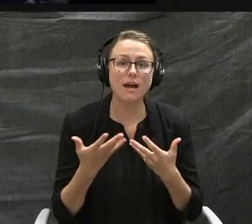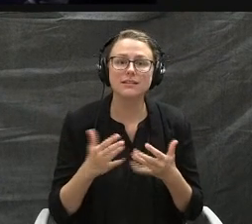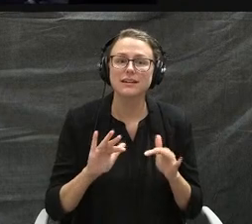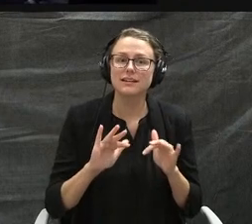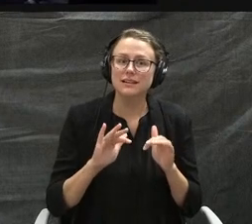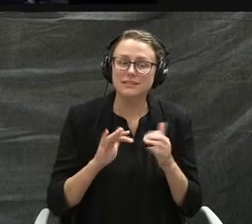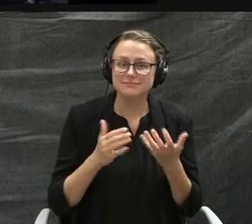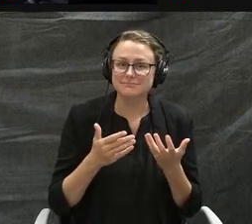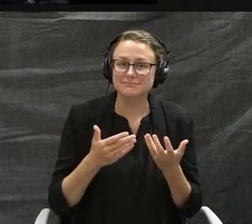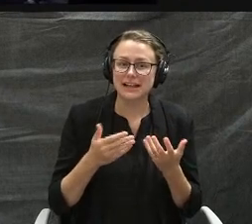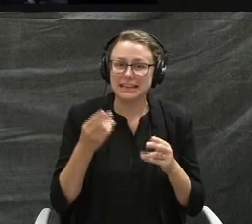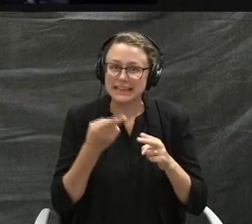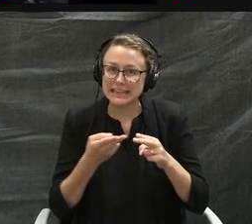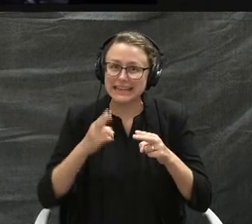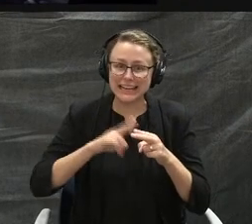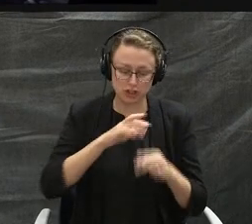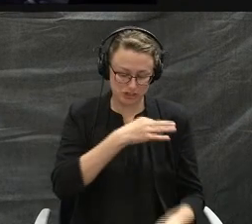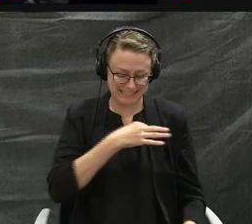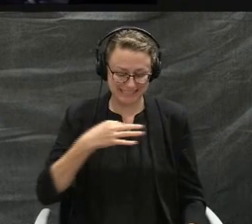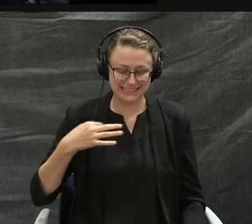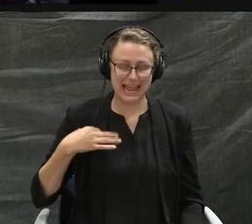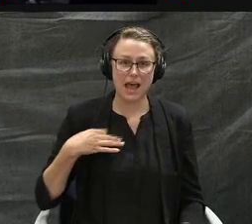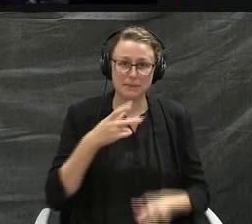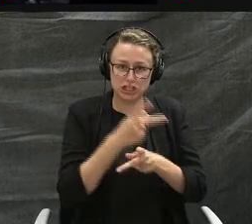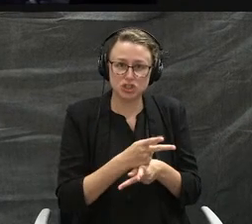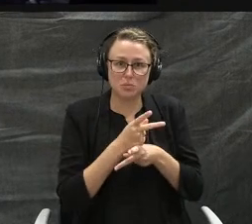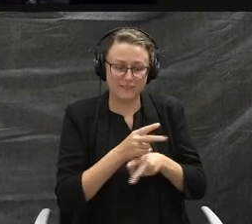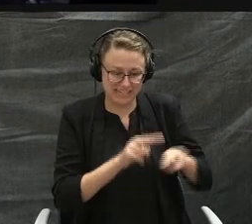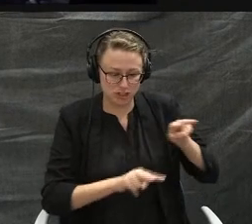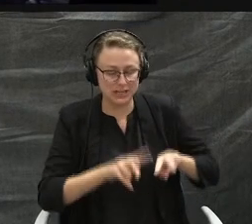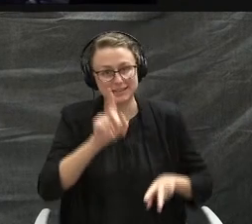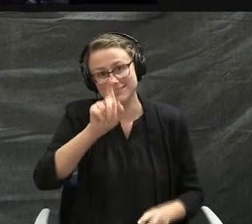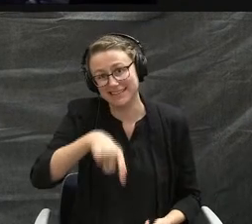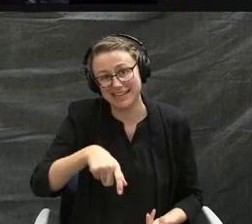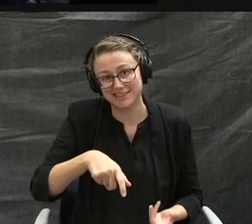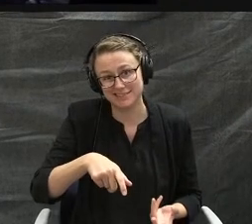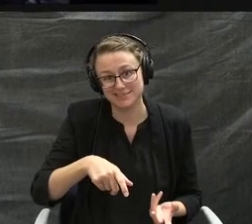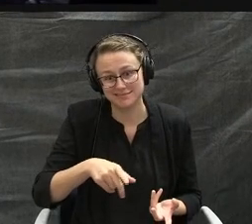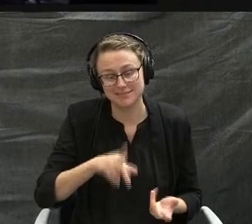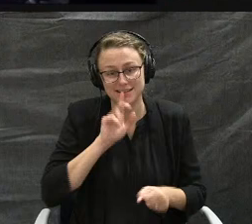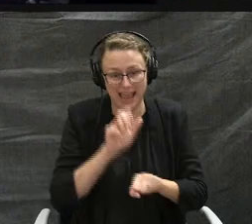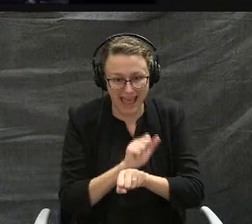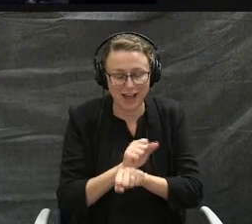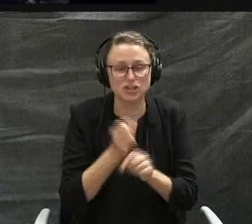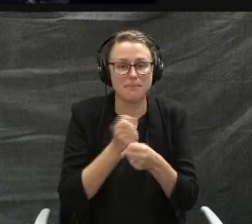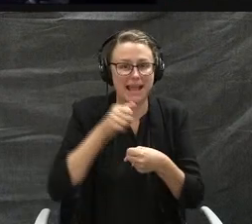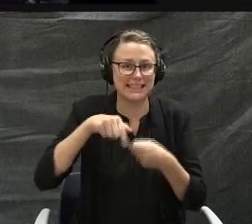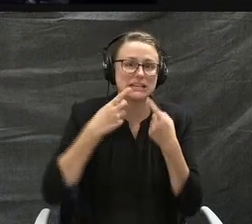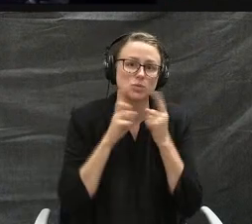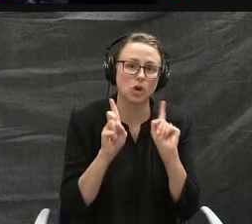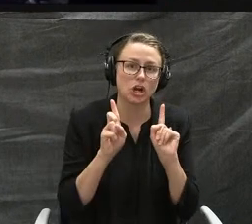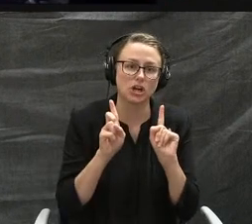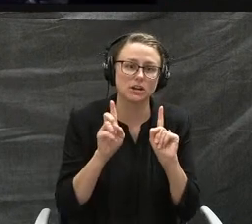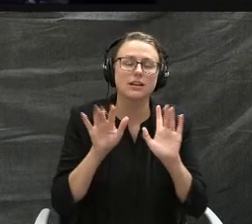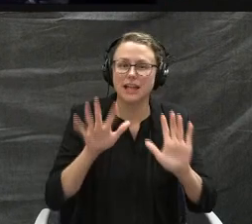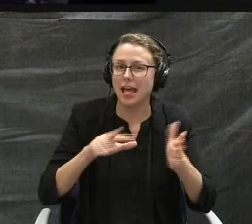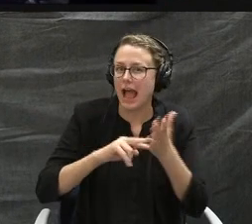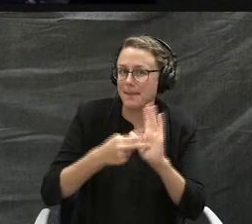for the increase staff supervision needs? That would happen to need to be in place to execute this model, and by that